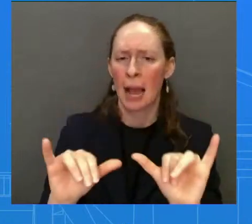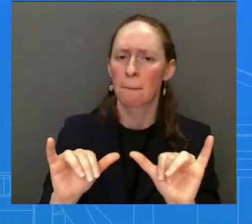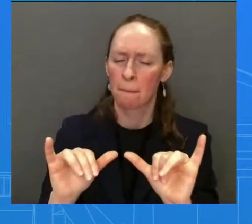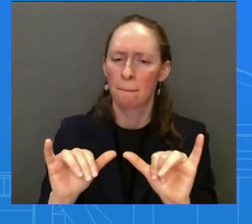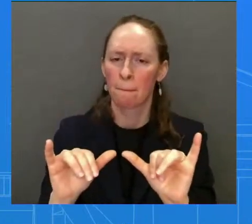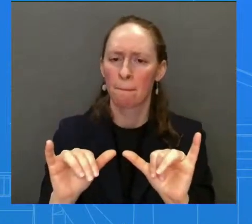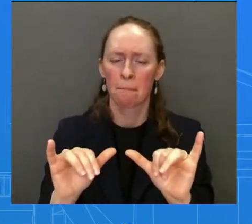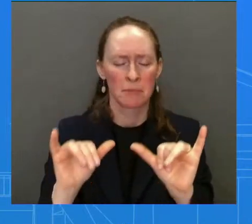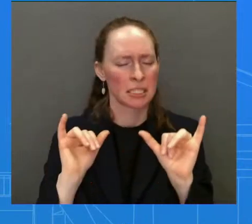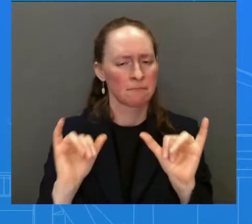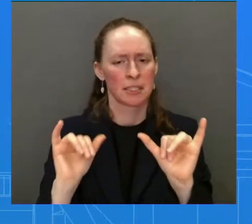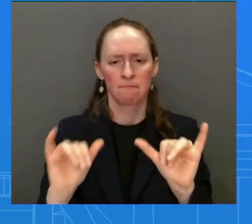Thanks, everybody.